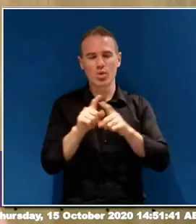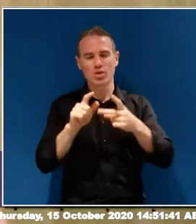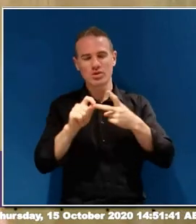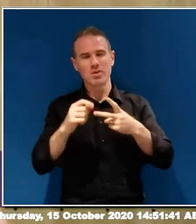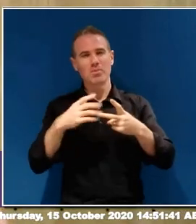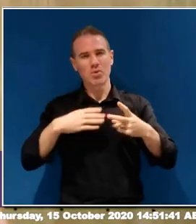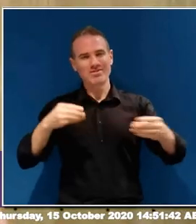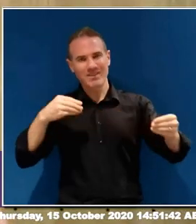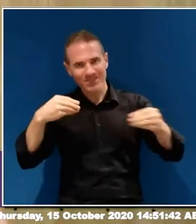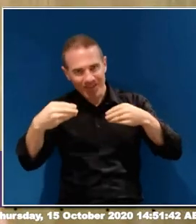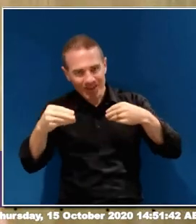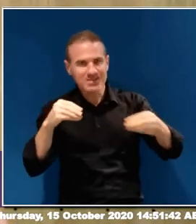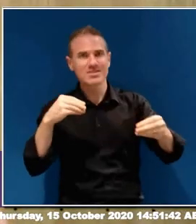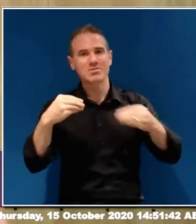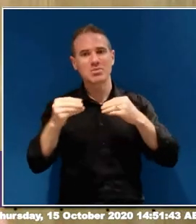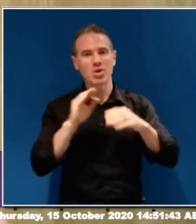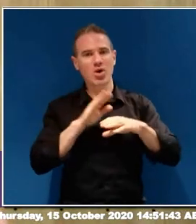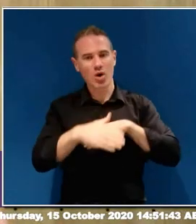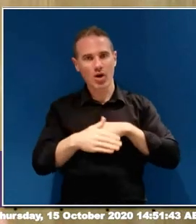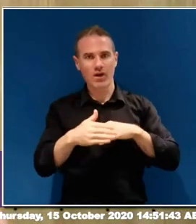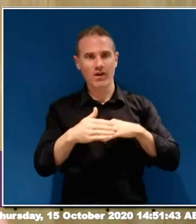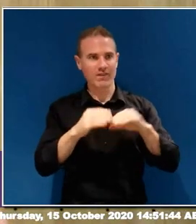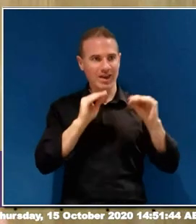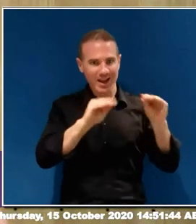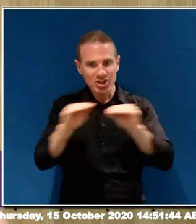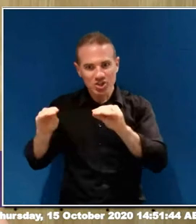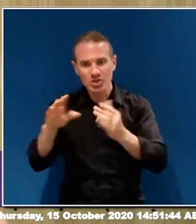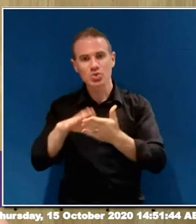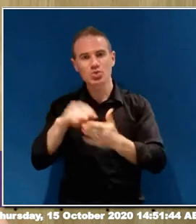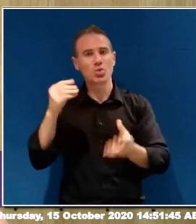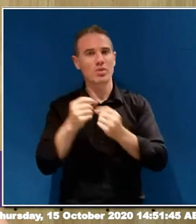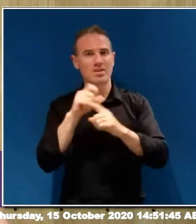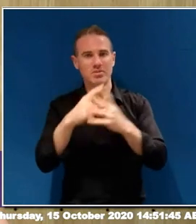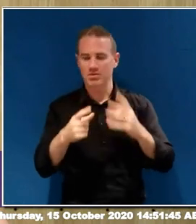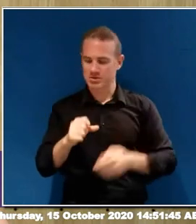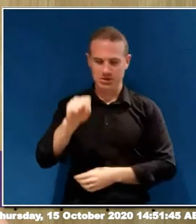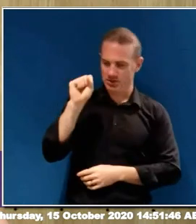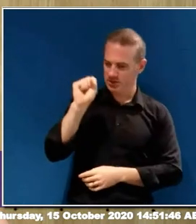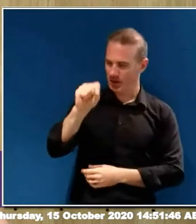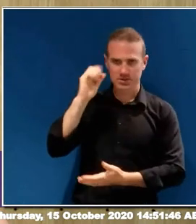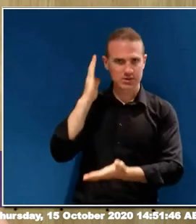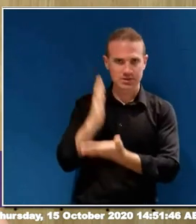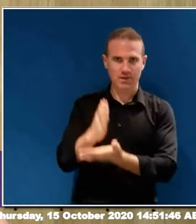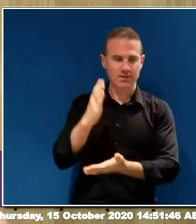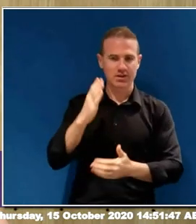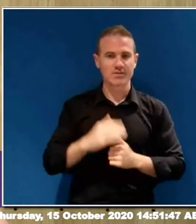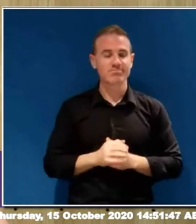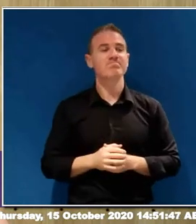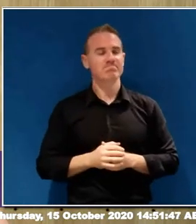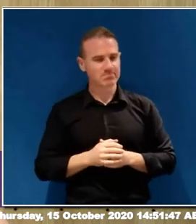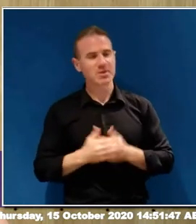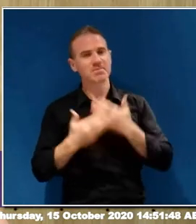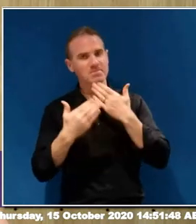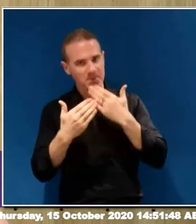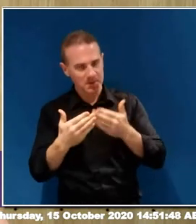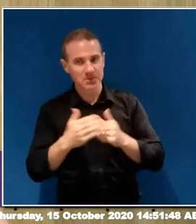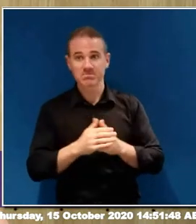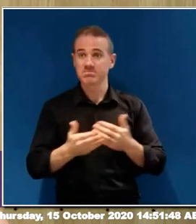Absolutely. Thank you. Commissioners, that is all I have to ask Ms Haythorpe about here.